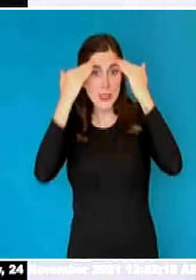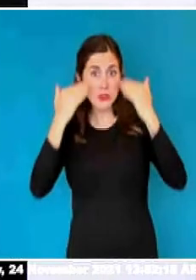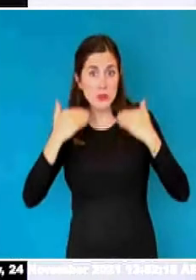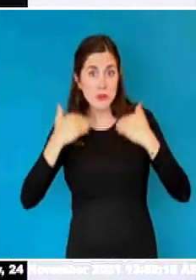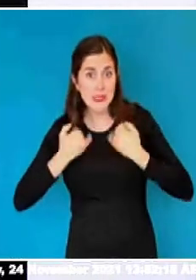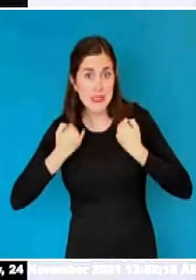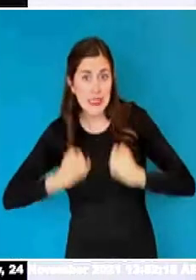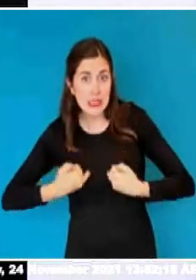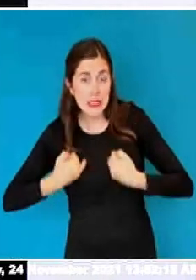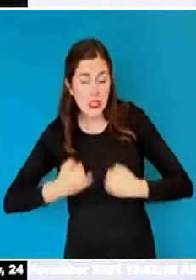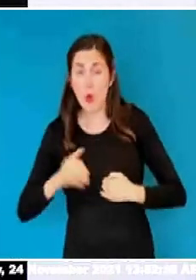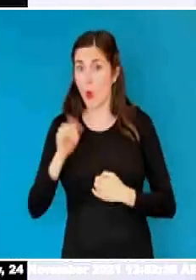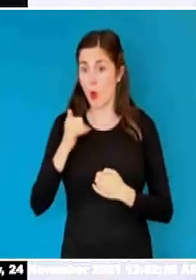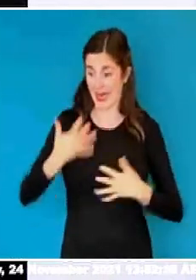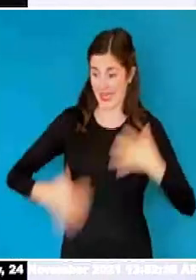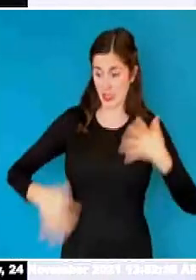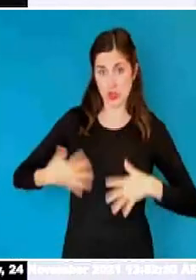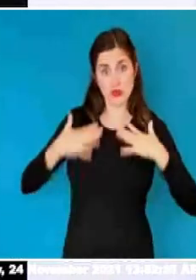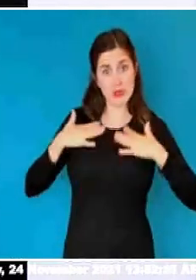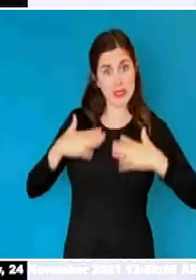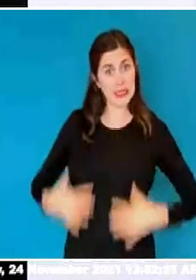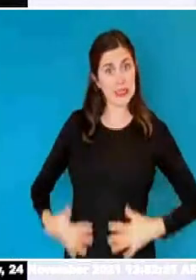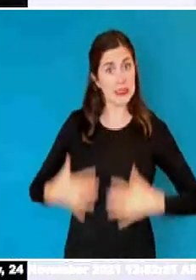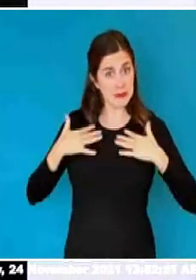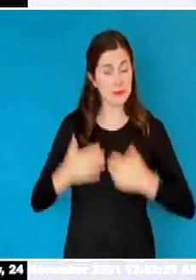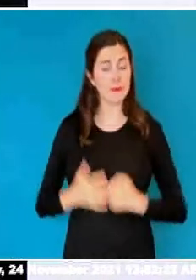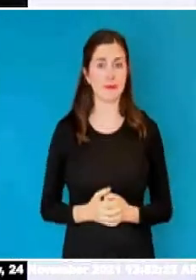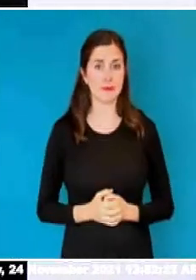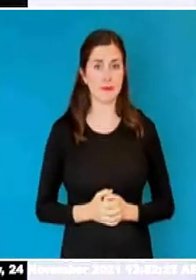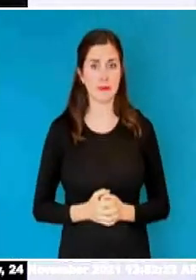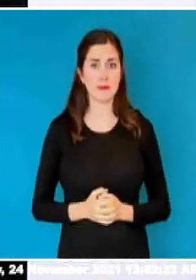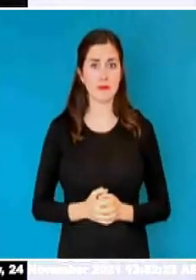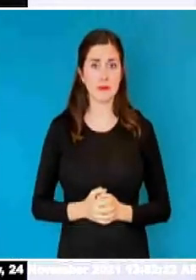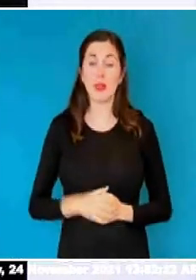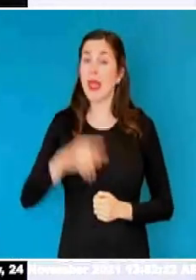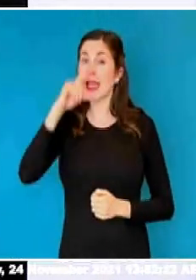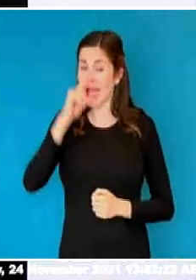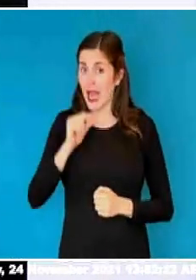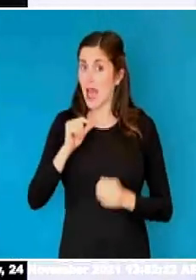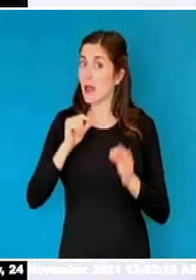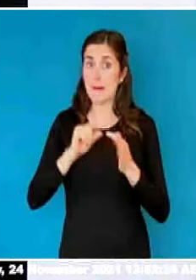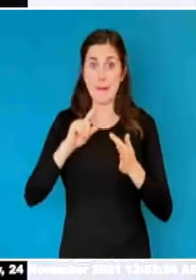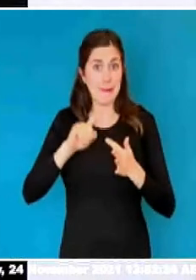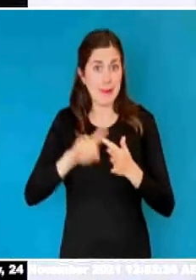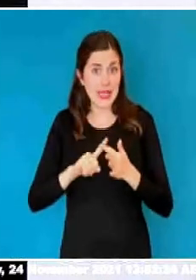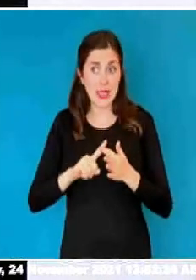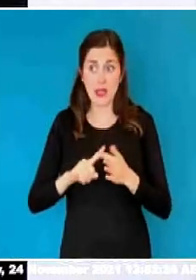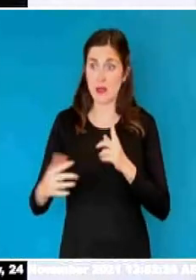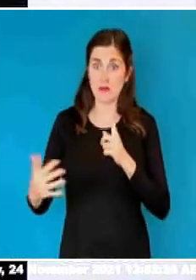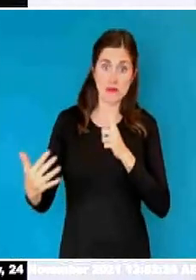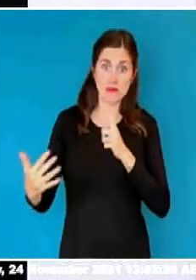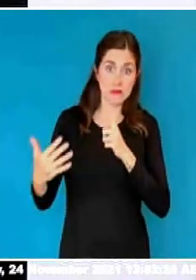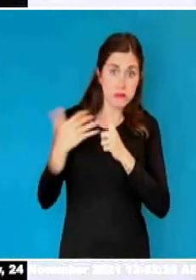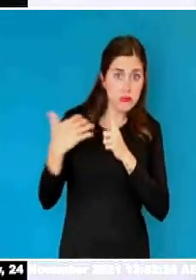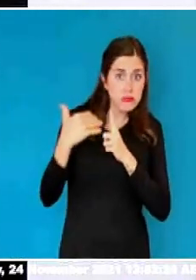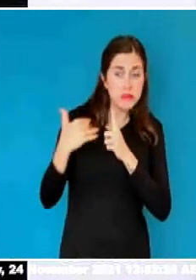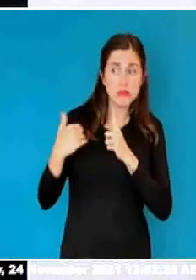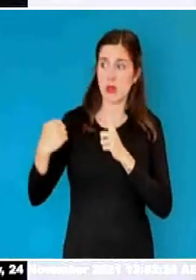In more recent years there has been a recognition that this includes addressing issues such as bullying and harassment in the workplace.